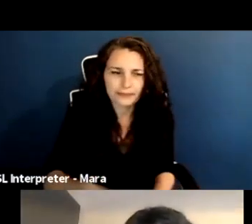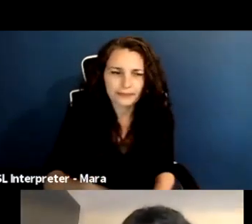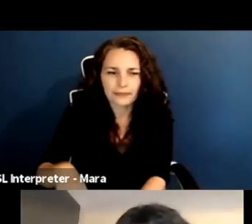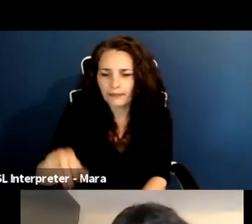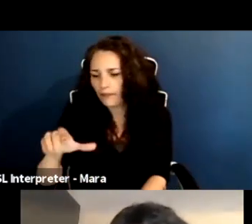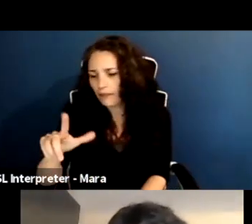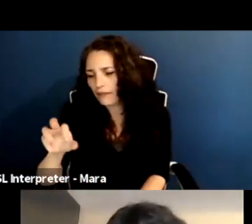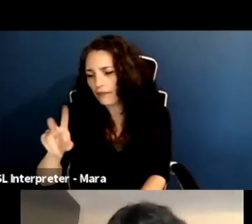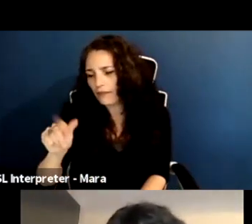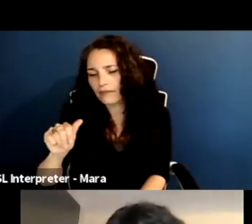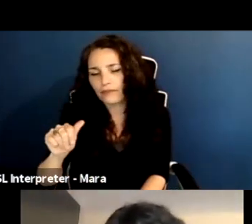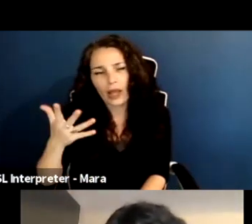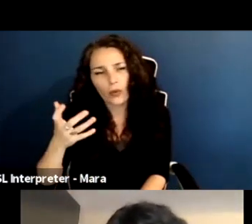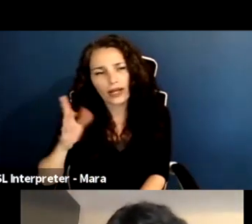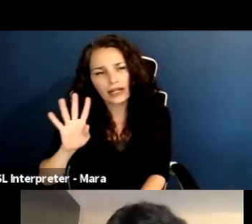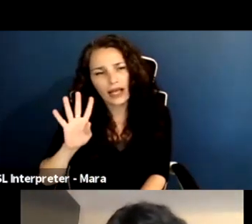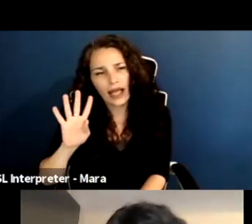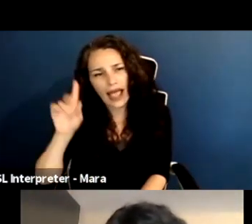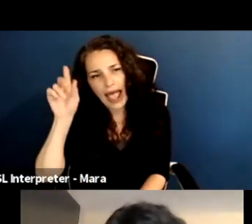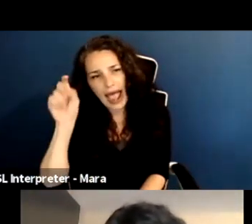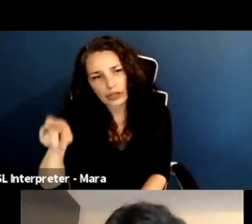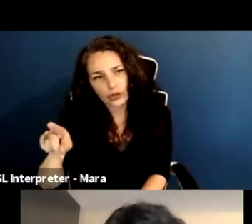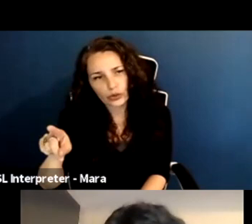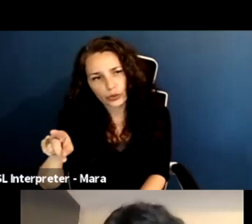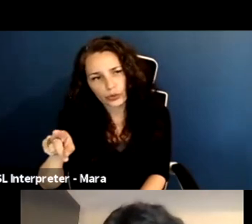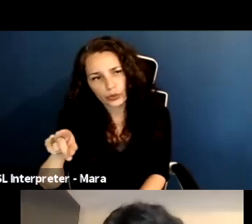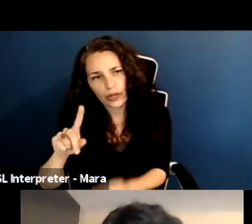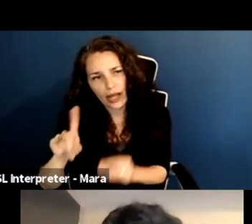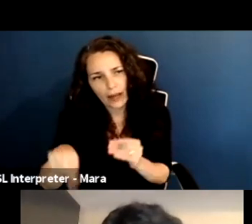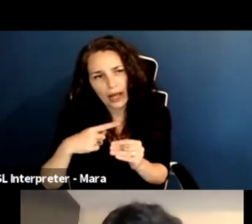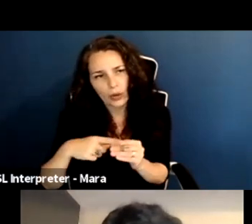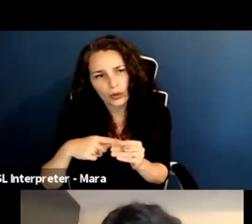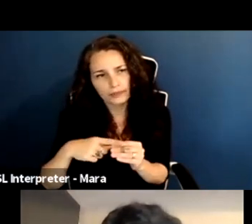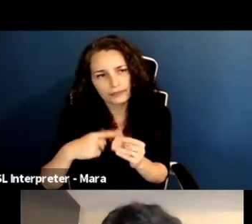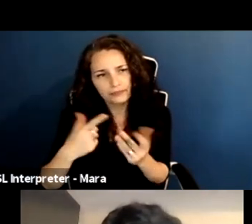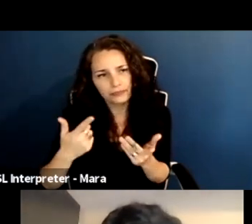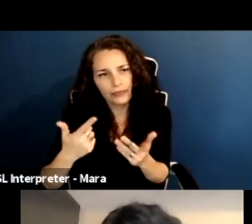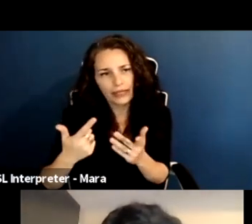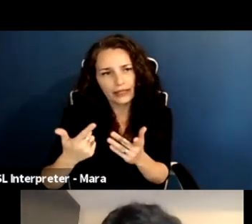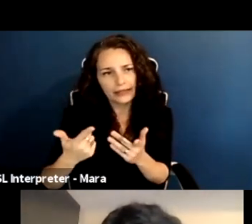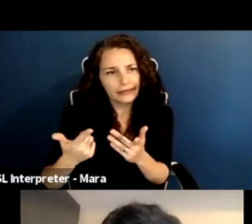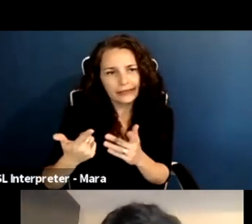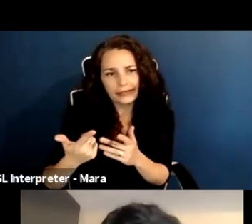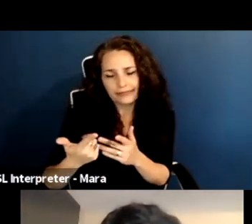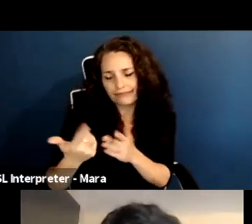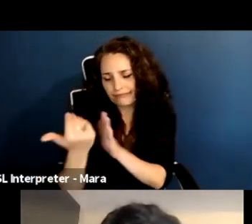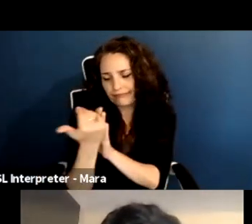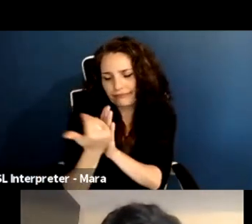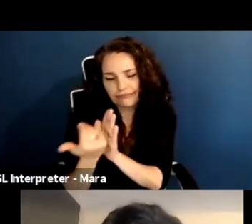because just in talking right now to these three amazing women and the other three women